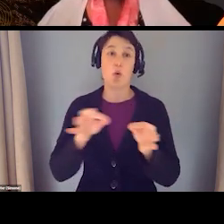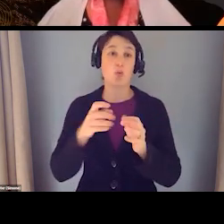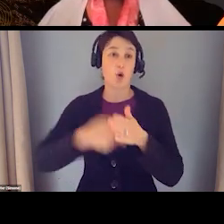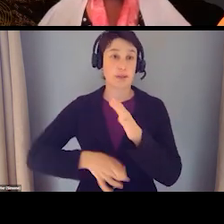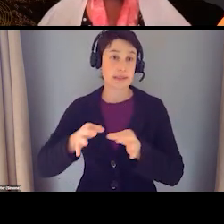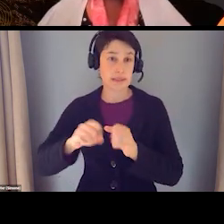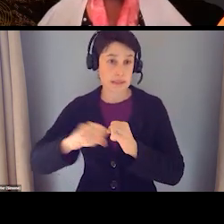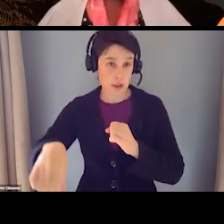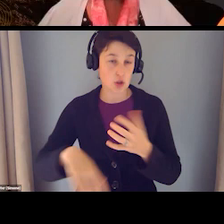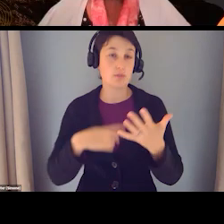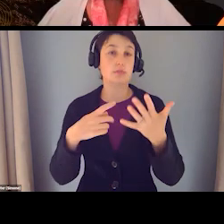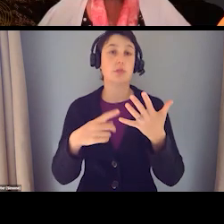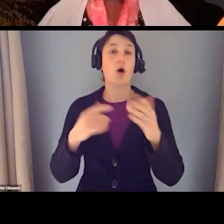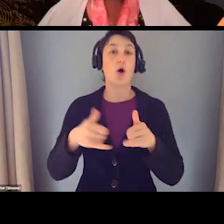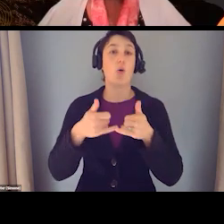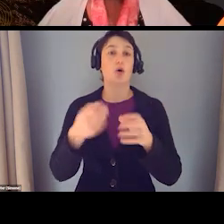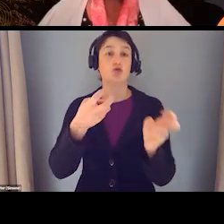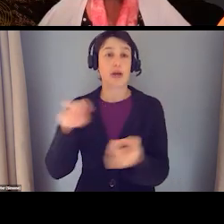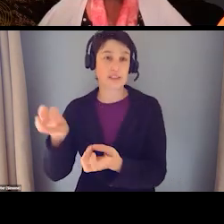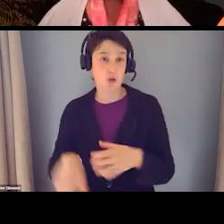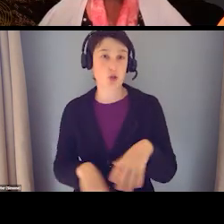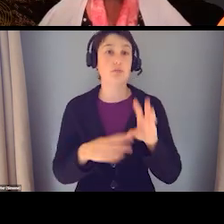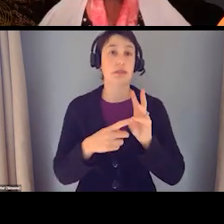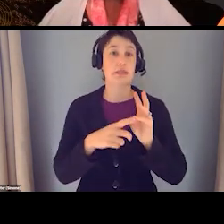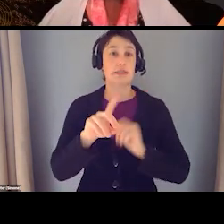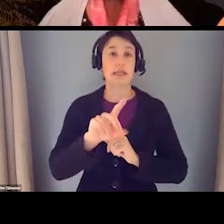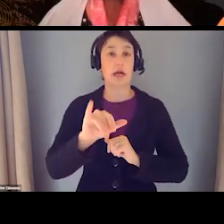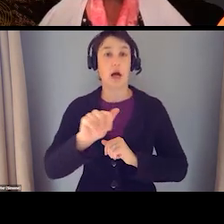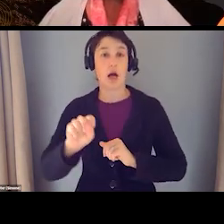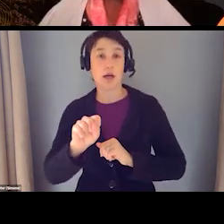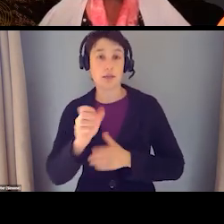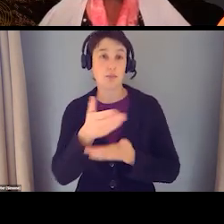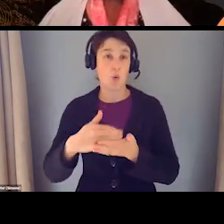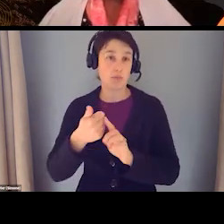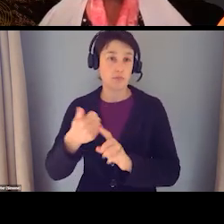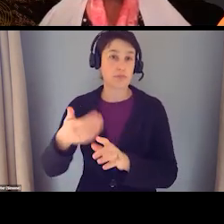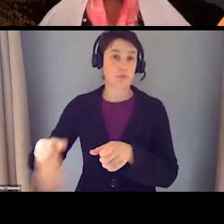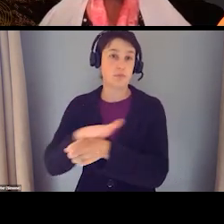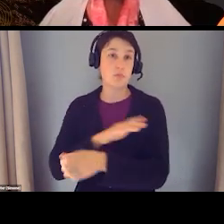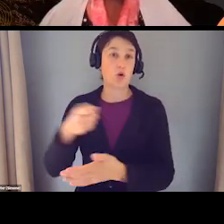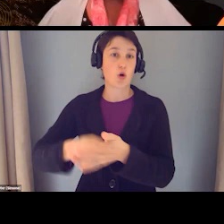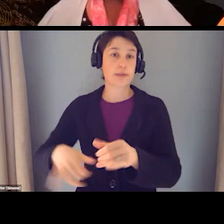and the DIOS portion will be on the cost analysis and award oversight process.